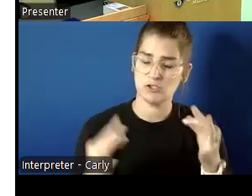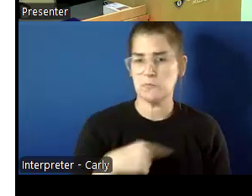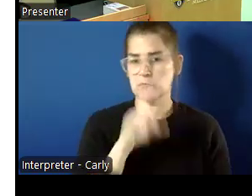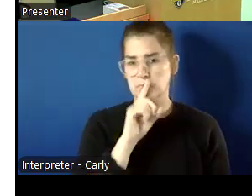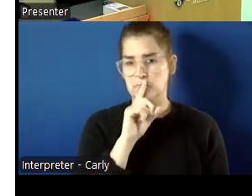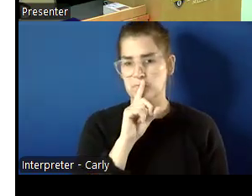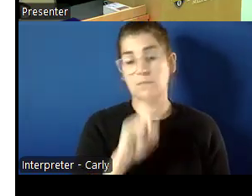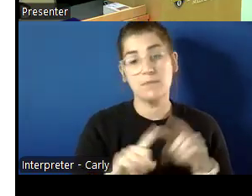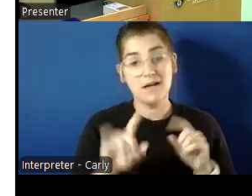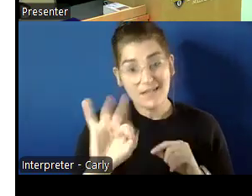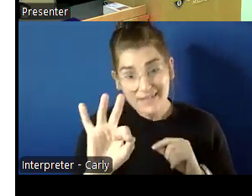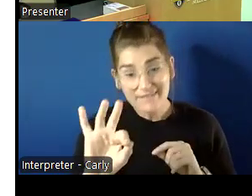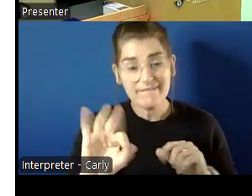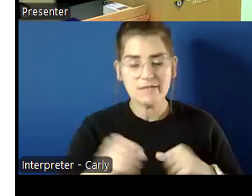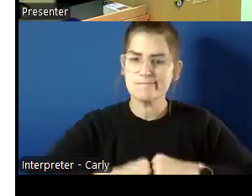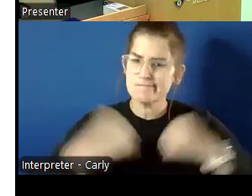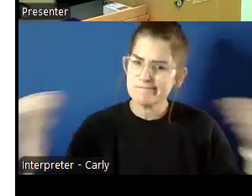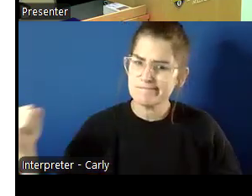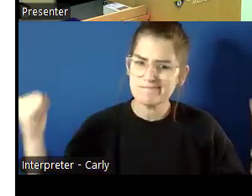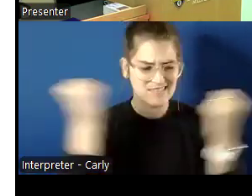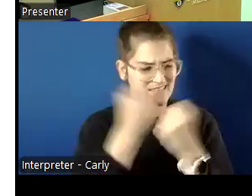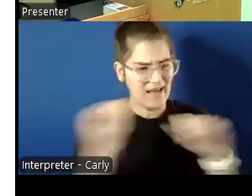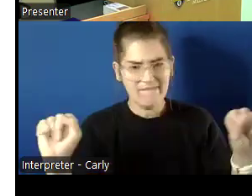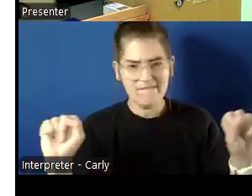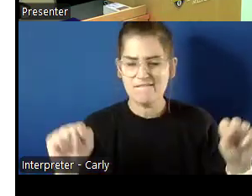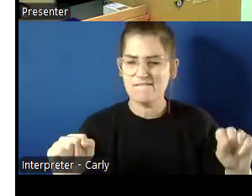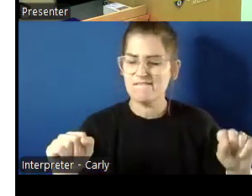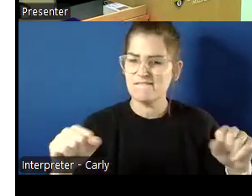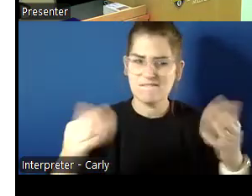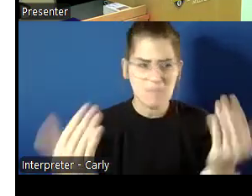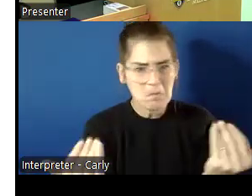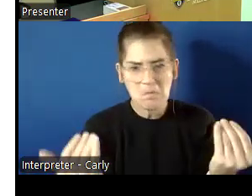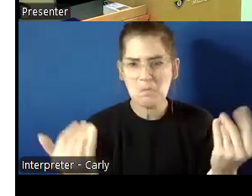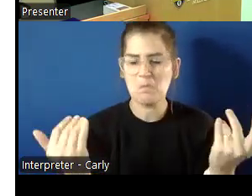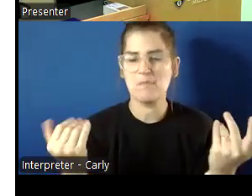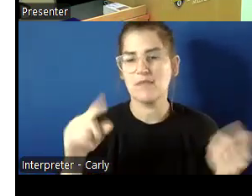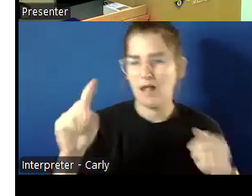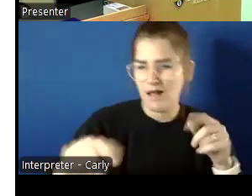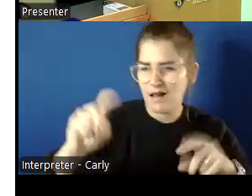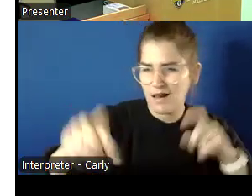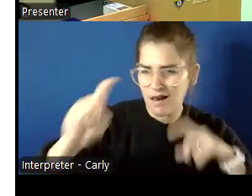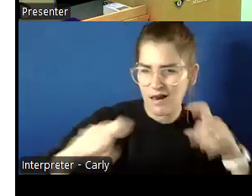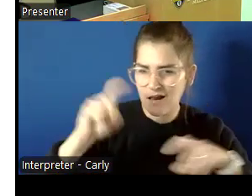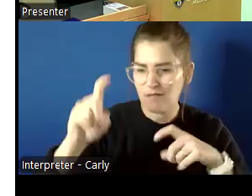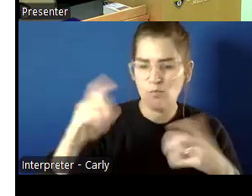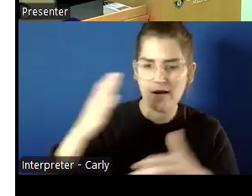space that lets them know that it's safe, you can ask them what kinds of interventions they prefer,